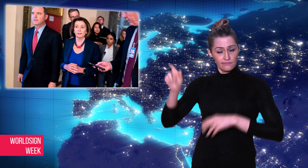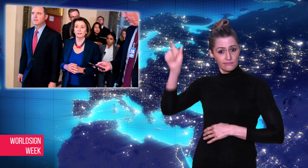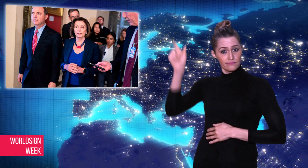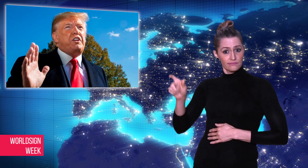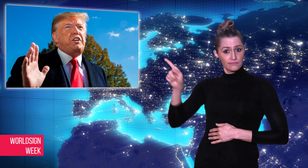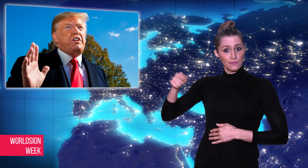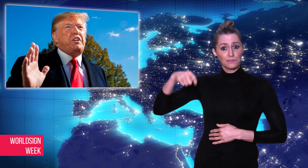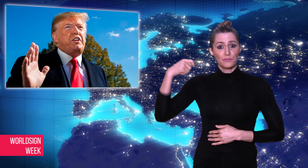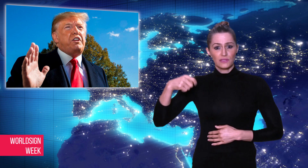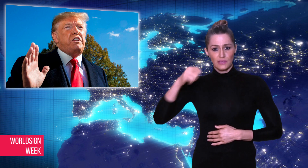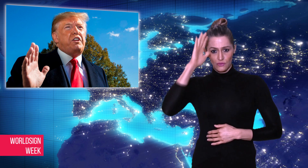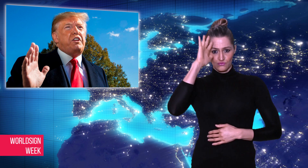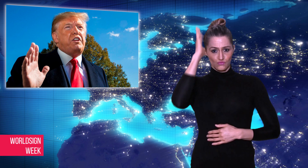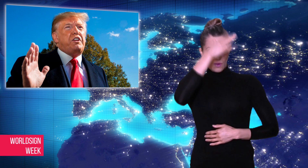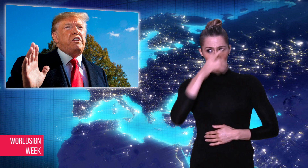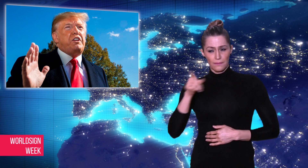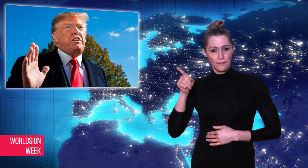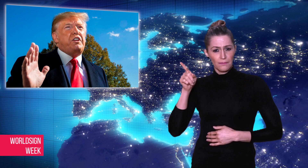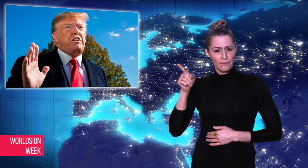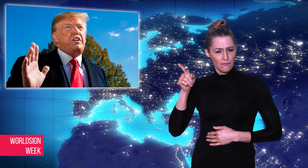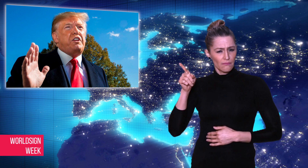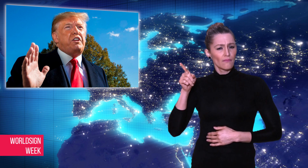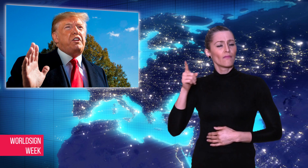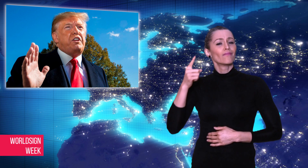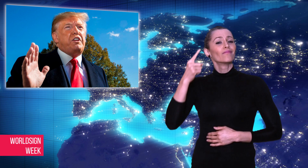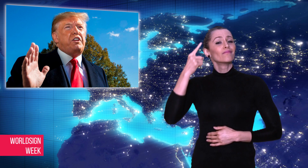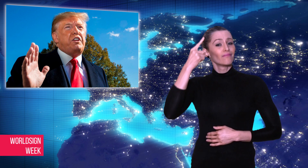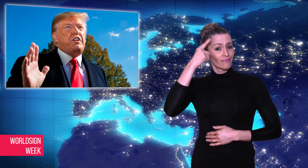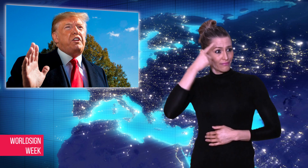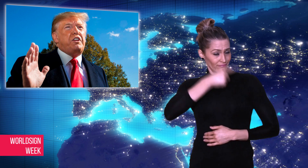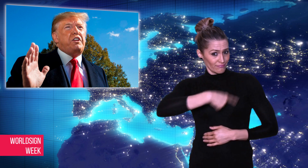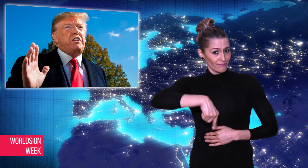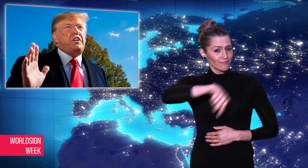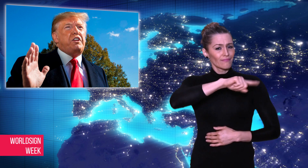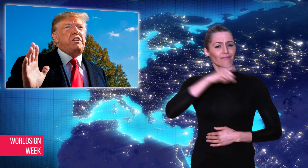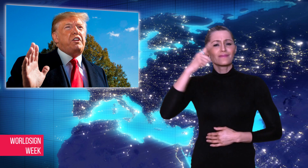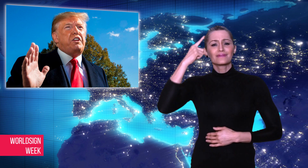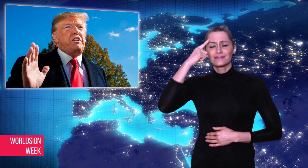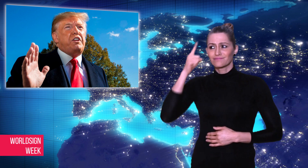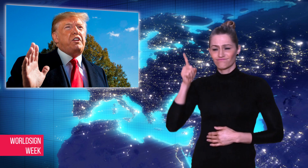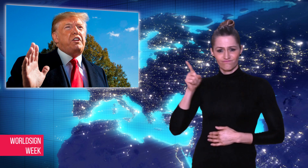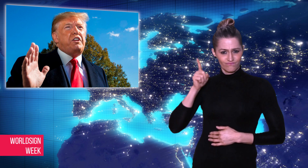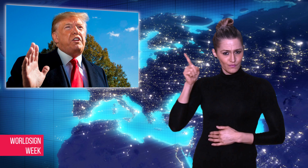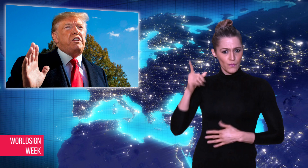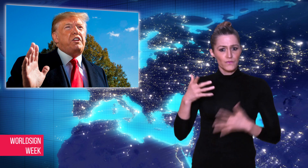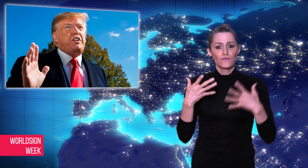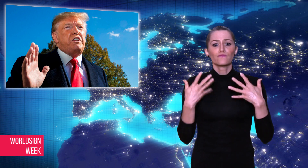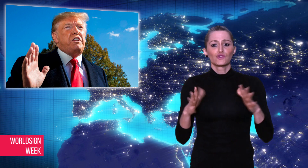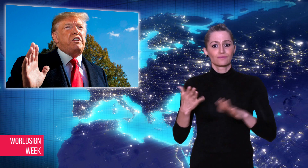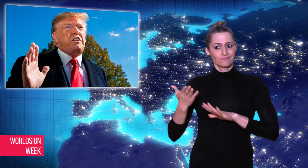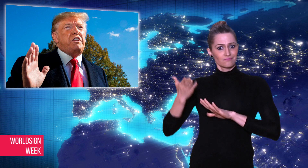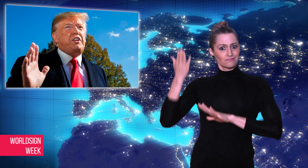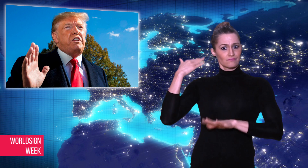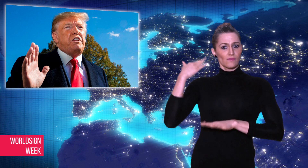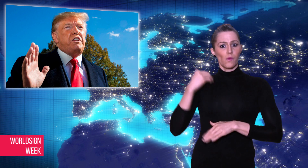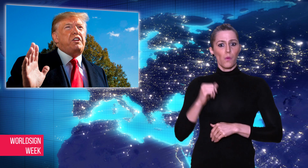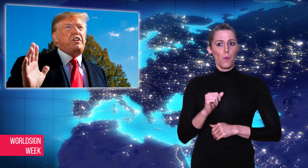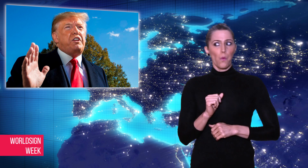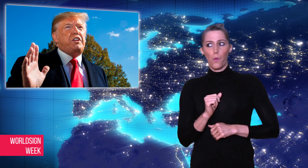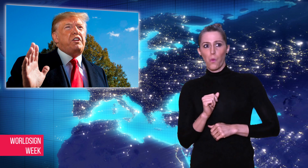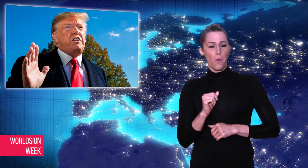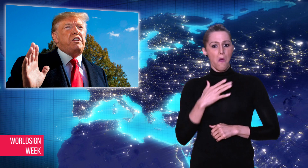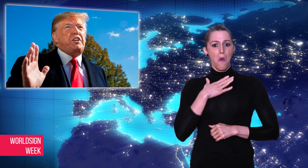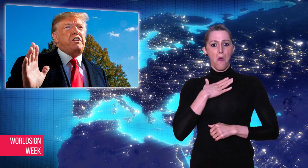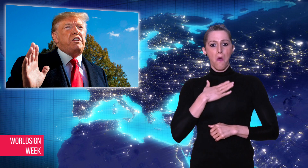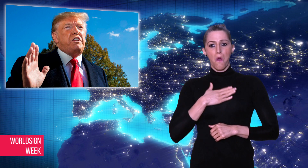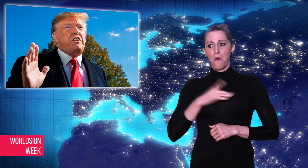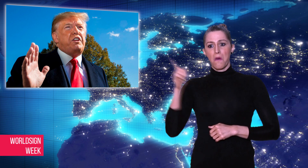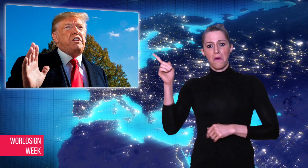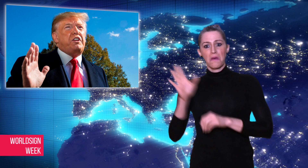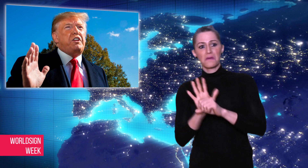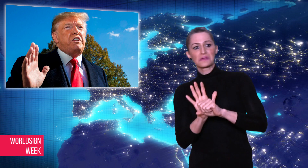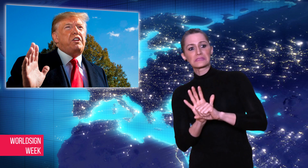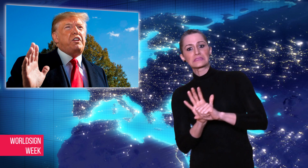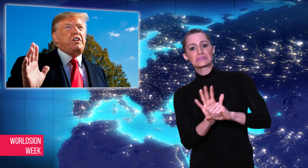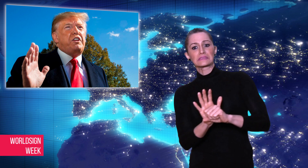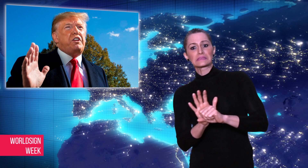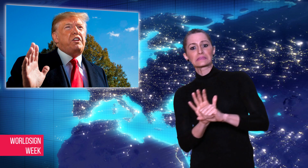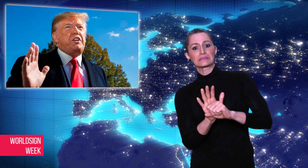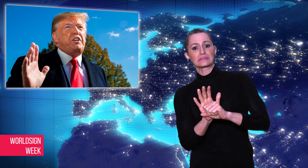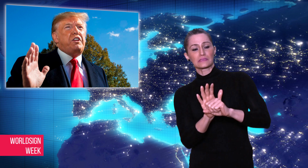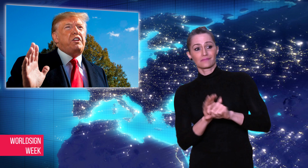week. The US lawmakers are investigating President